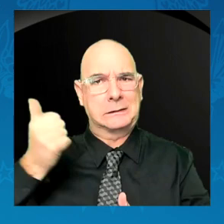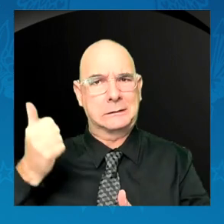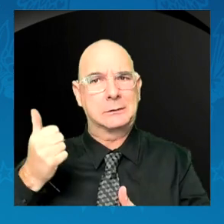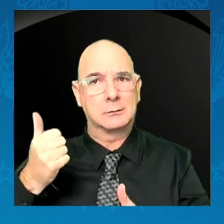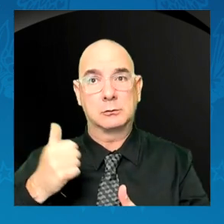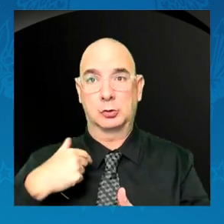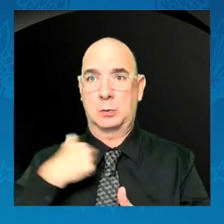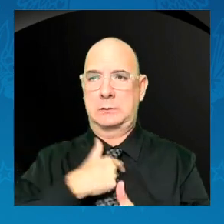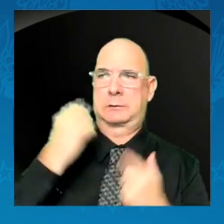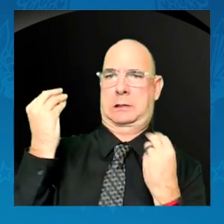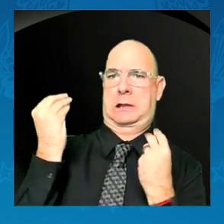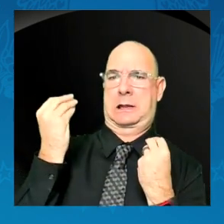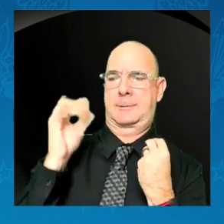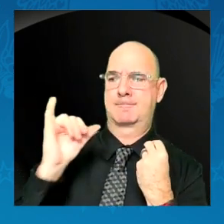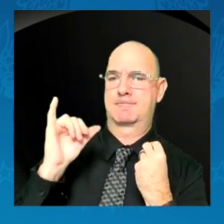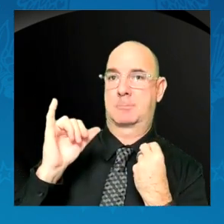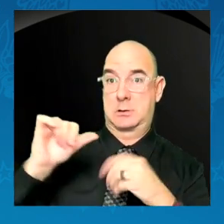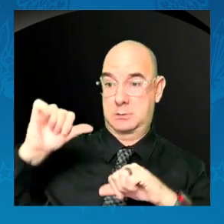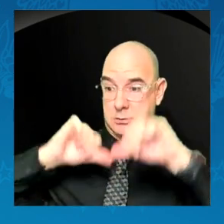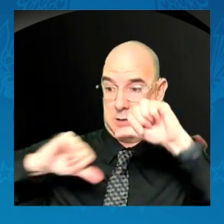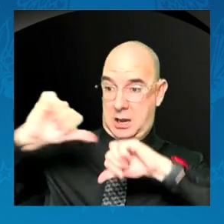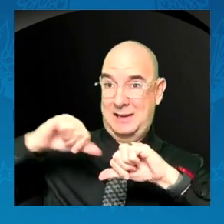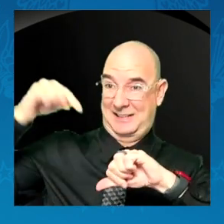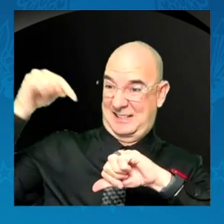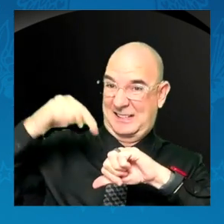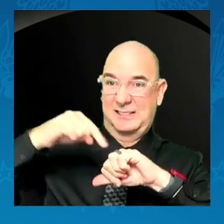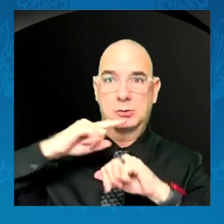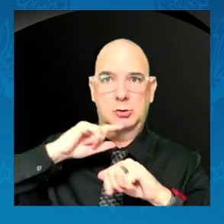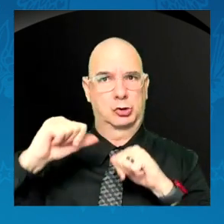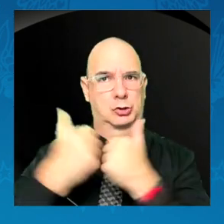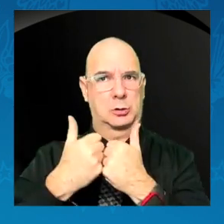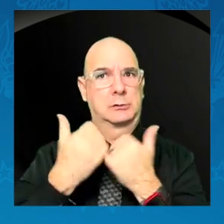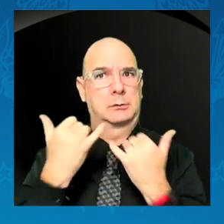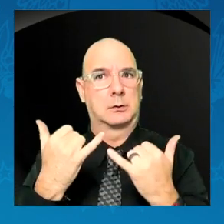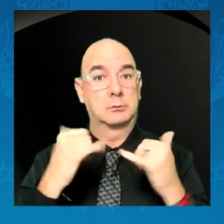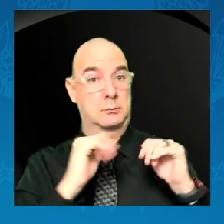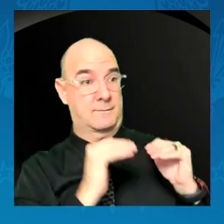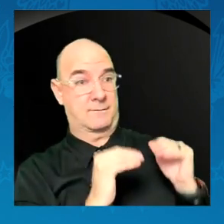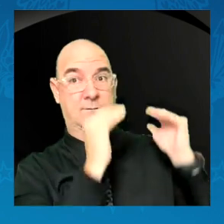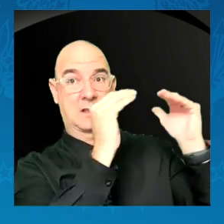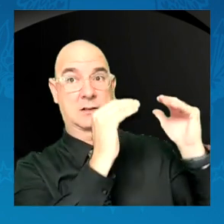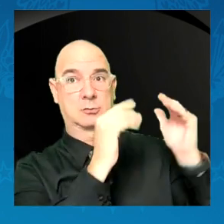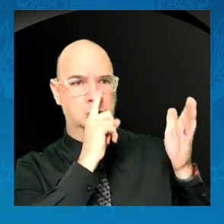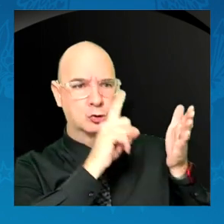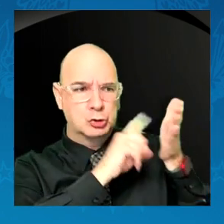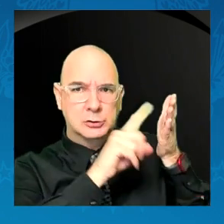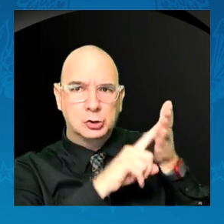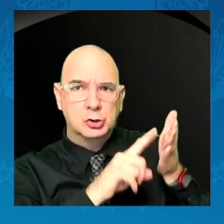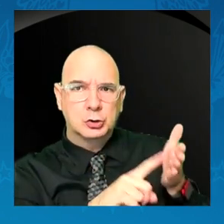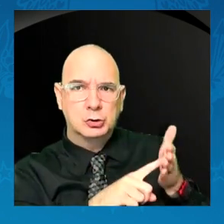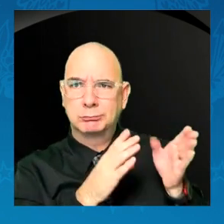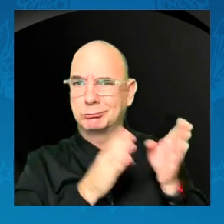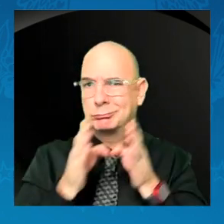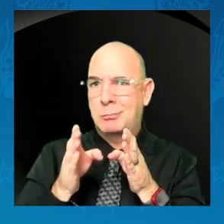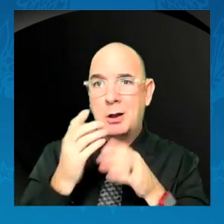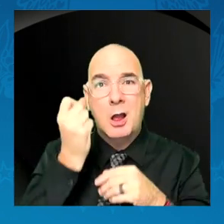from advanced medical research to understanding the causes and effects of global climate change,